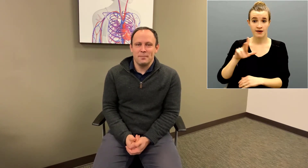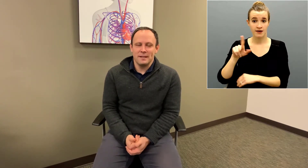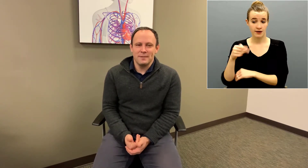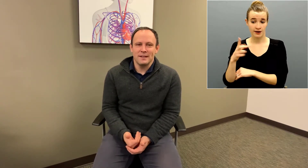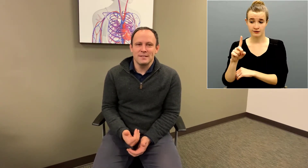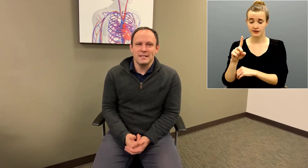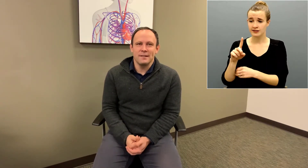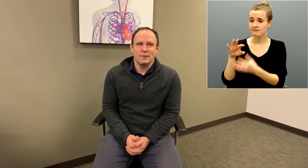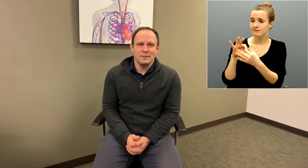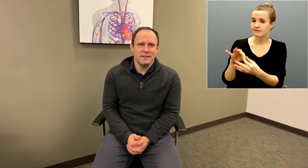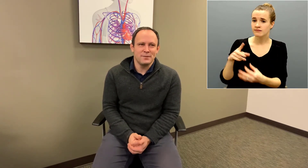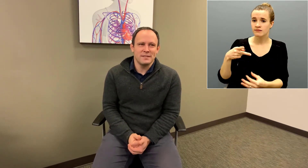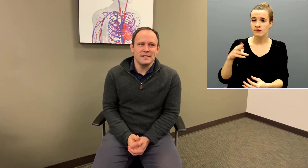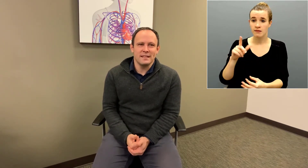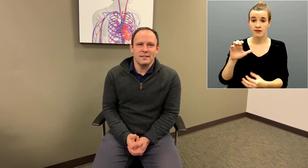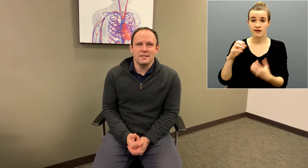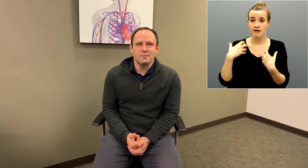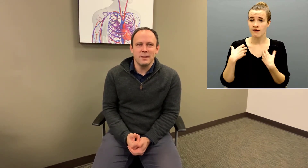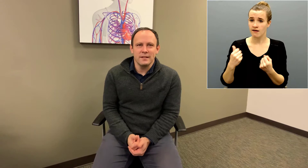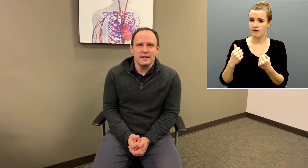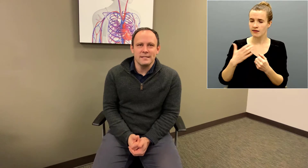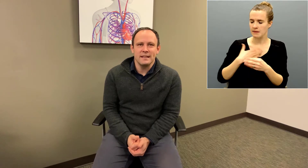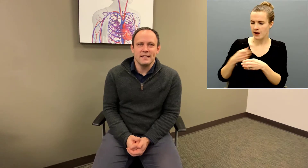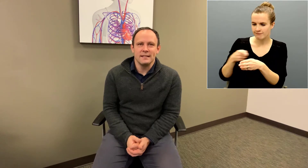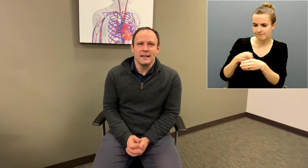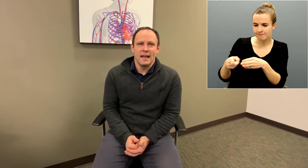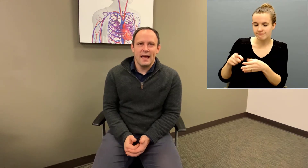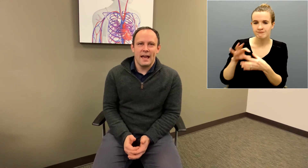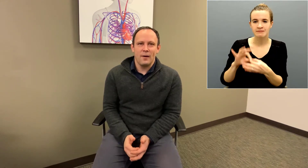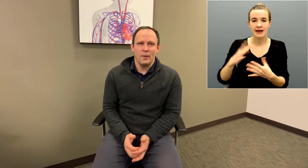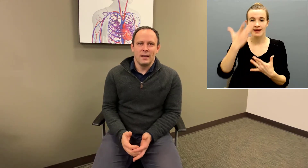Epidemiology. I've always been interested in health disparities and how